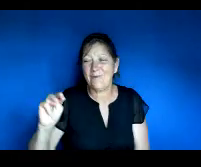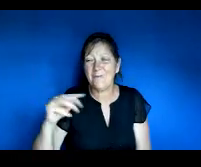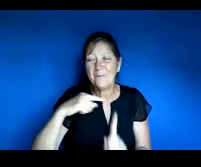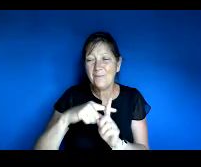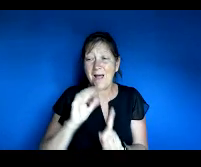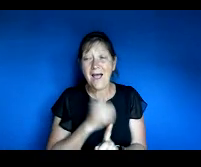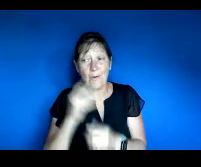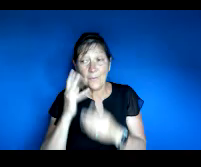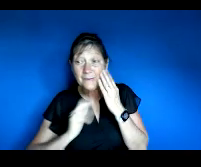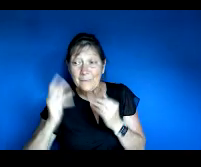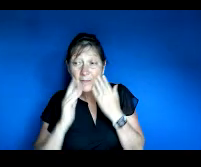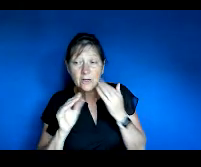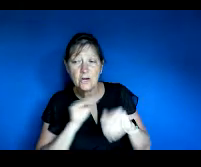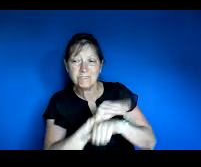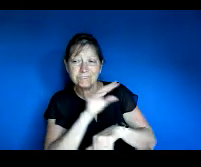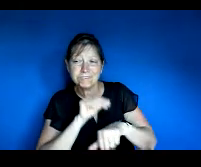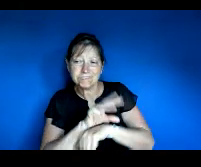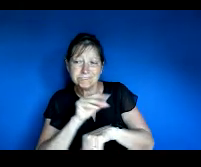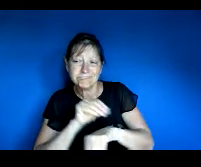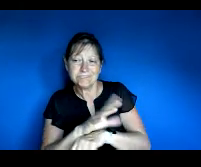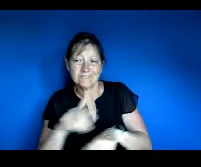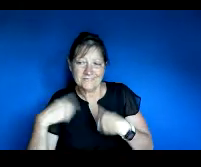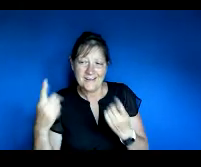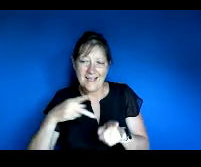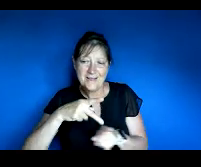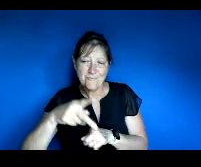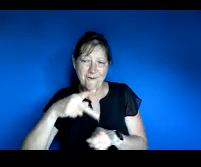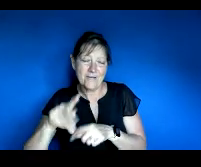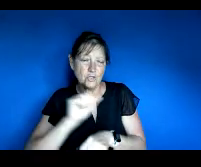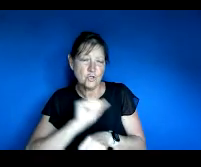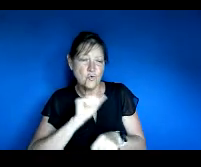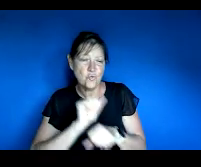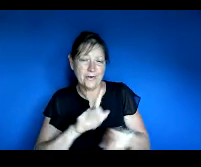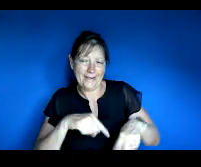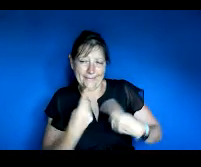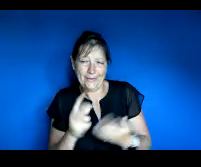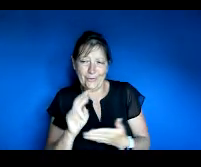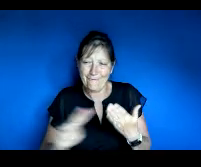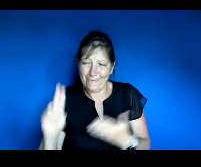that we've had as professionals working at the university with students with disabilities,